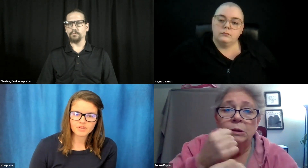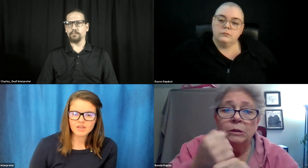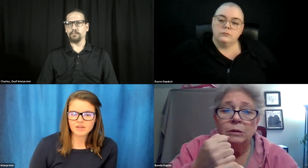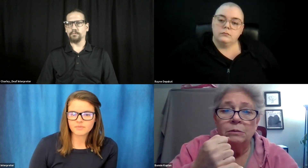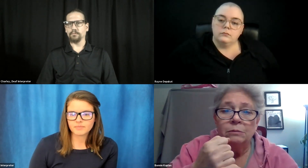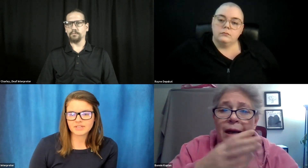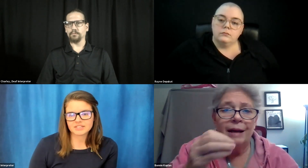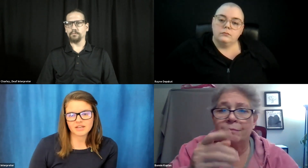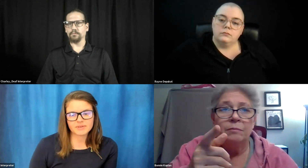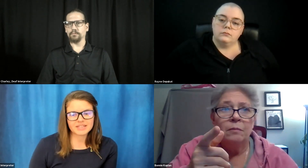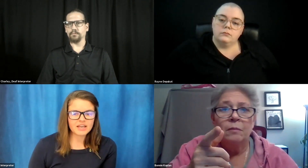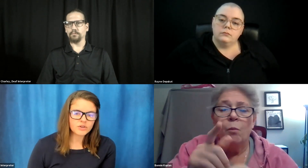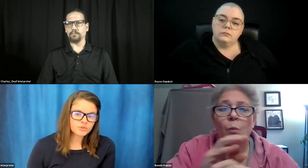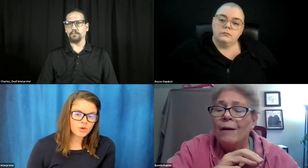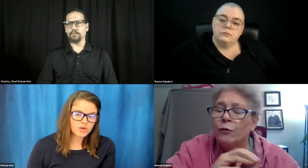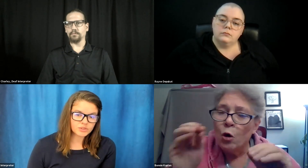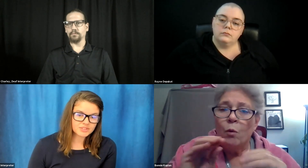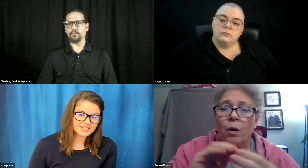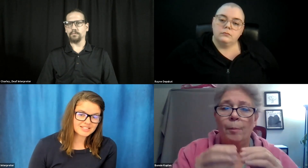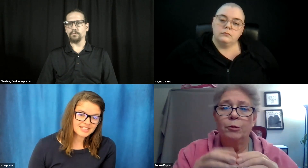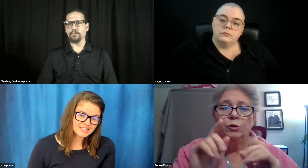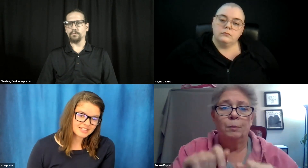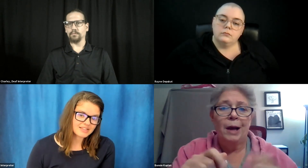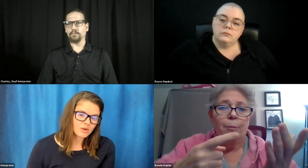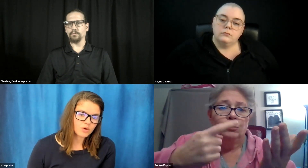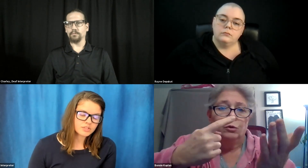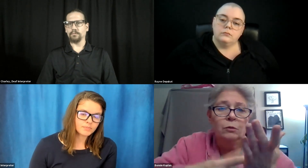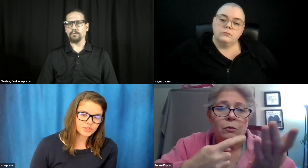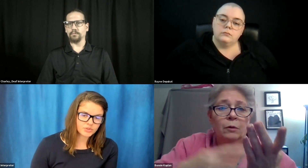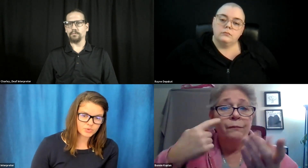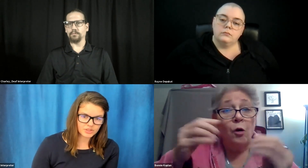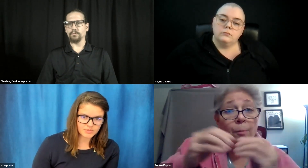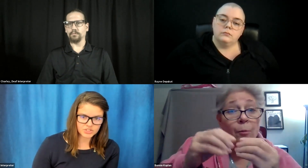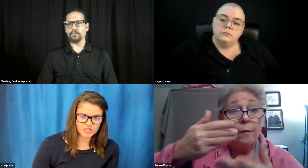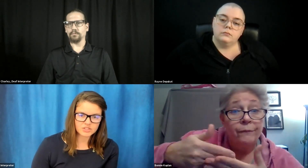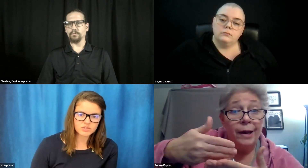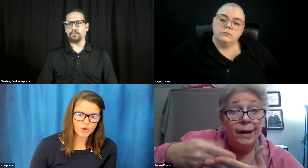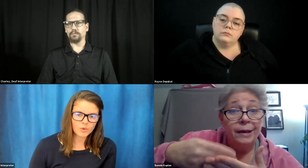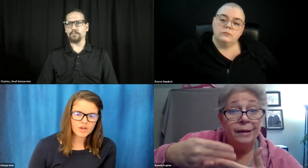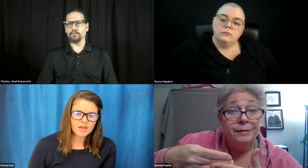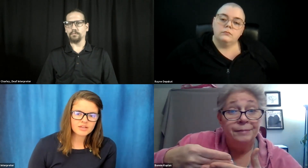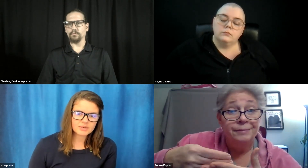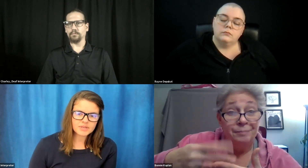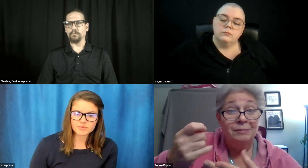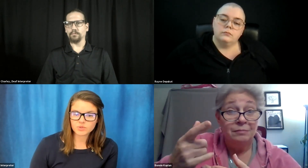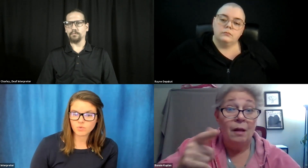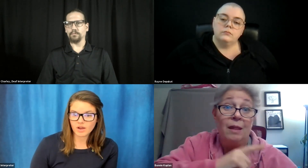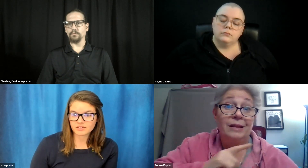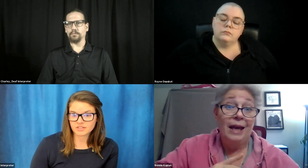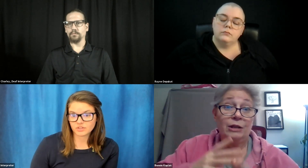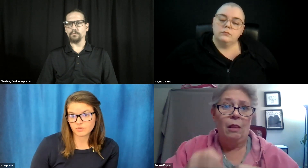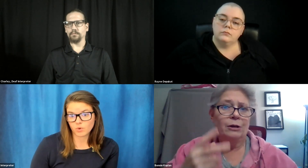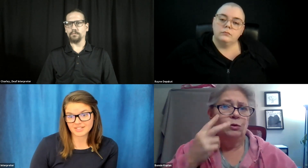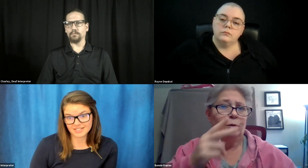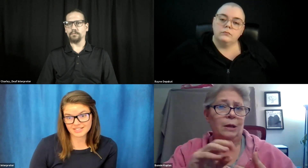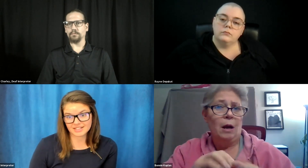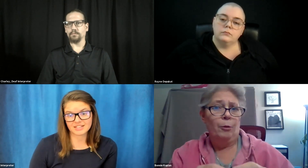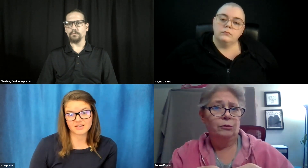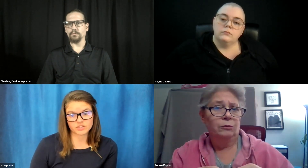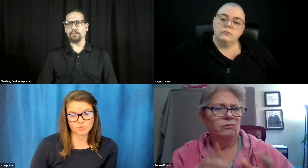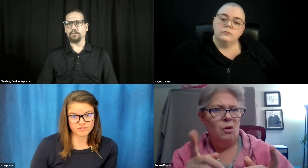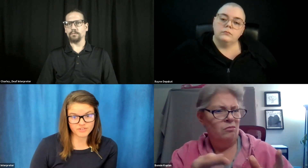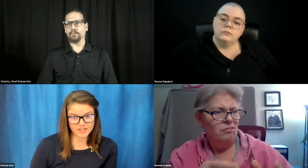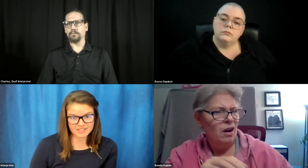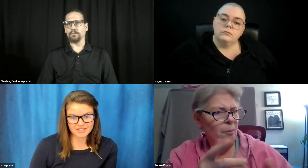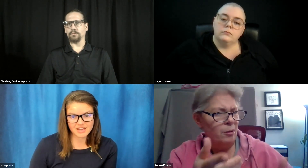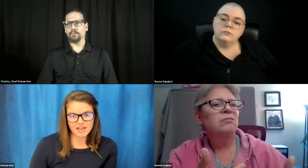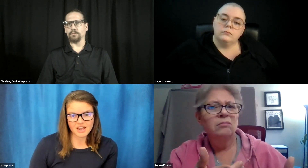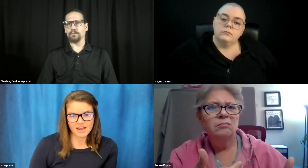because then they also don't want to lose the statistics that they weren't booked through the commission and so sometimes you want even more statistics and there's more funds.